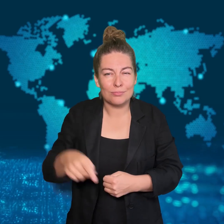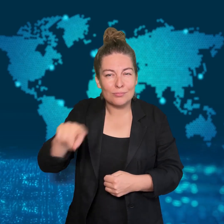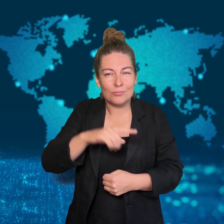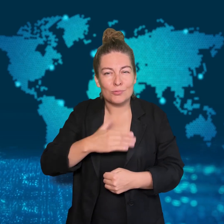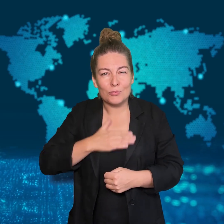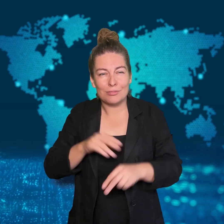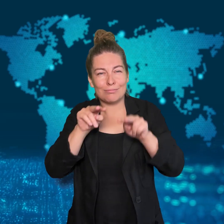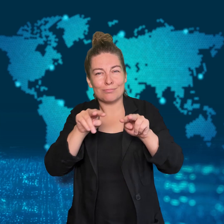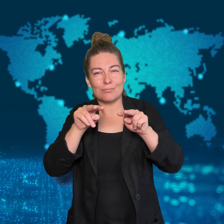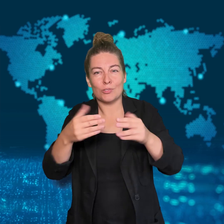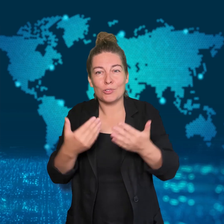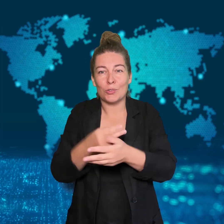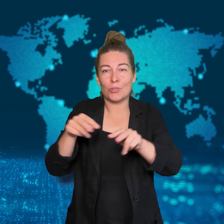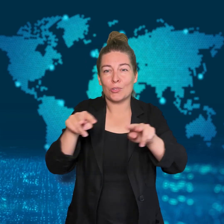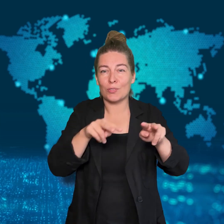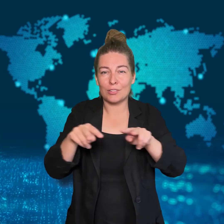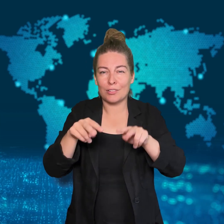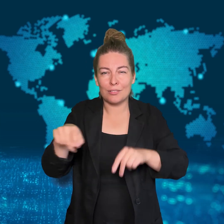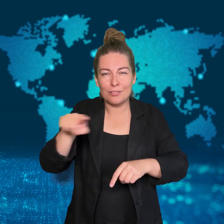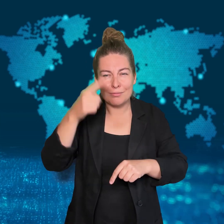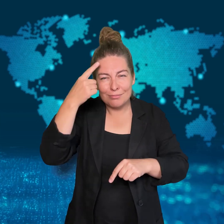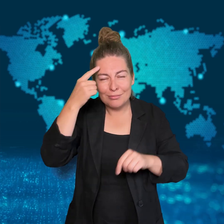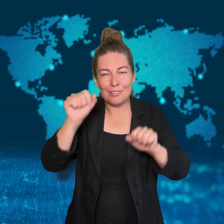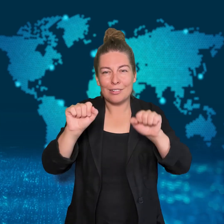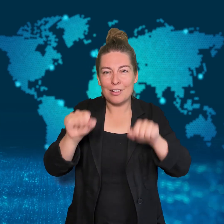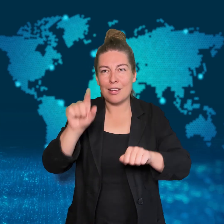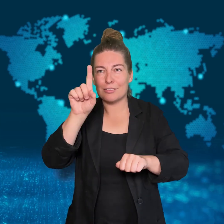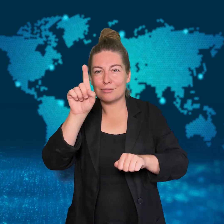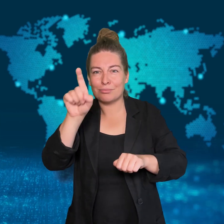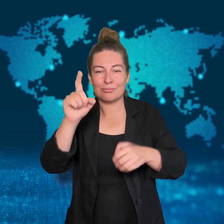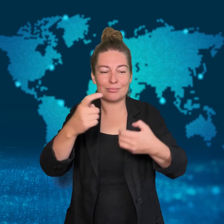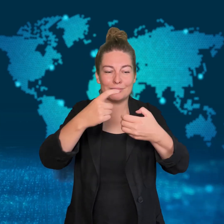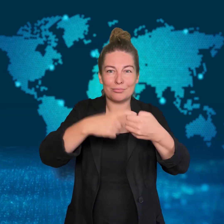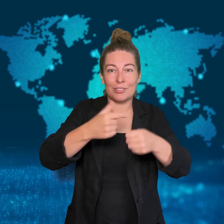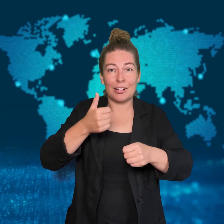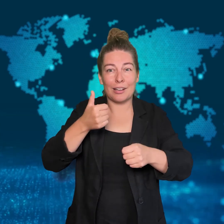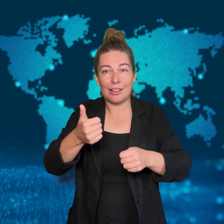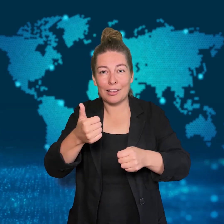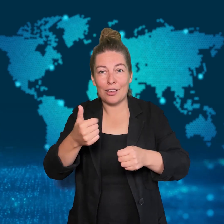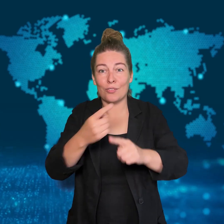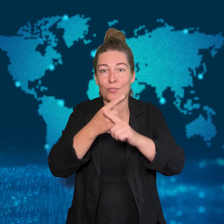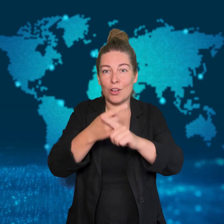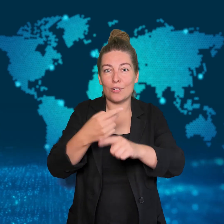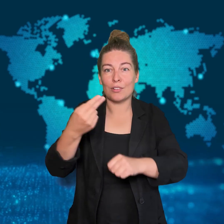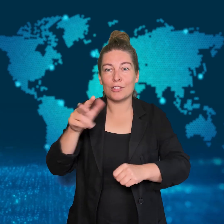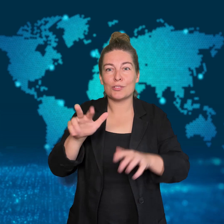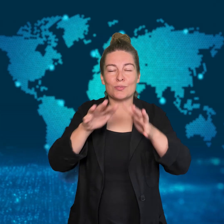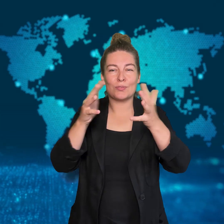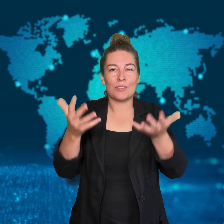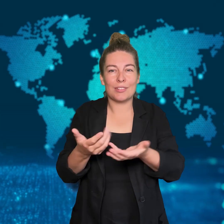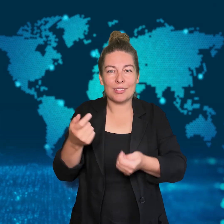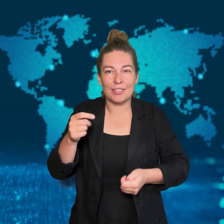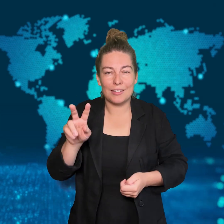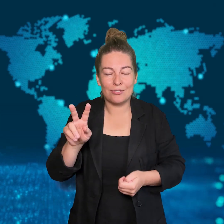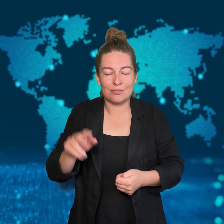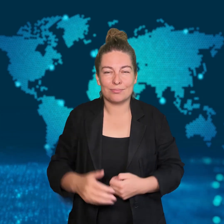Don't forget to subscribe, like, and follow H3 World TV to get new video updates!